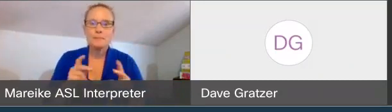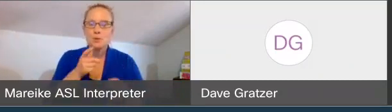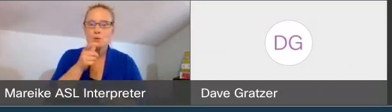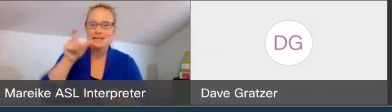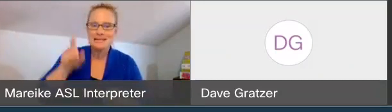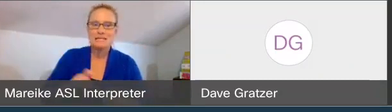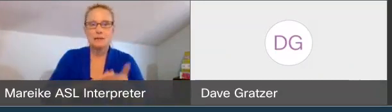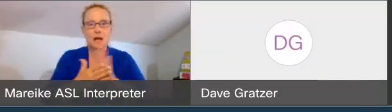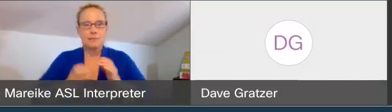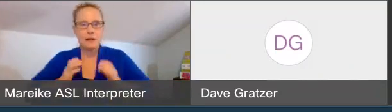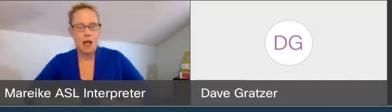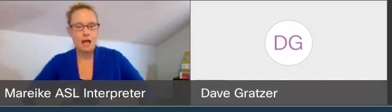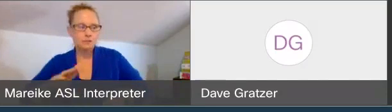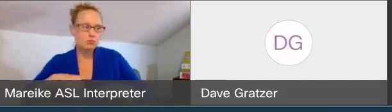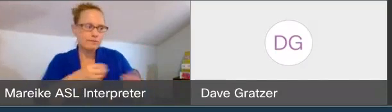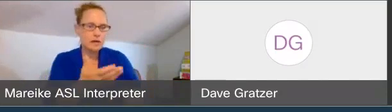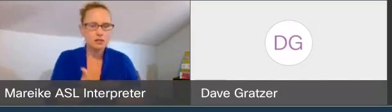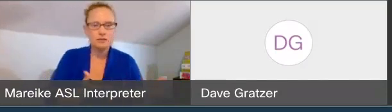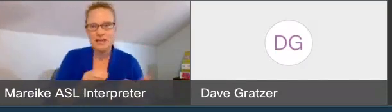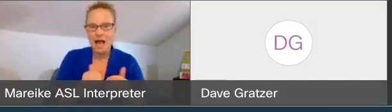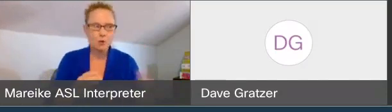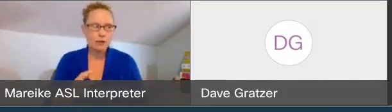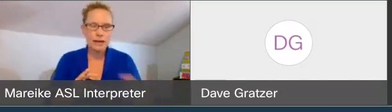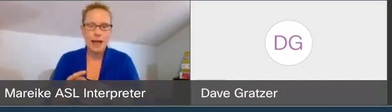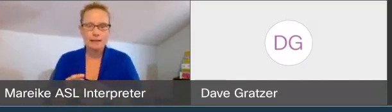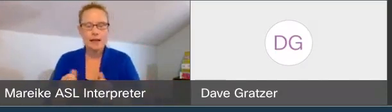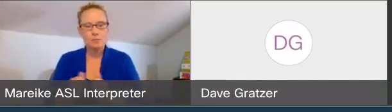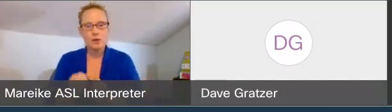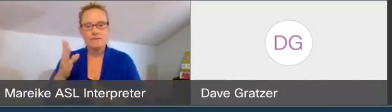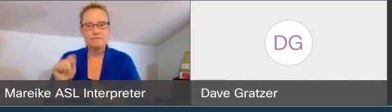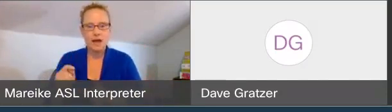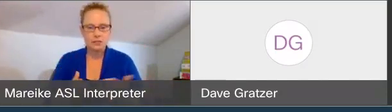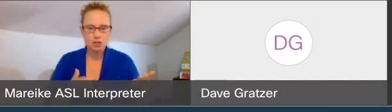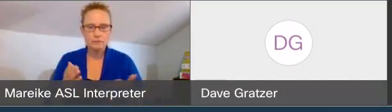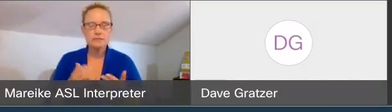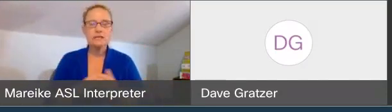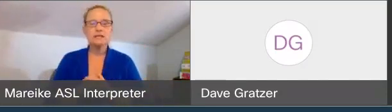it's like, how do we connect them with these services? And I know in the beginning of